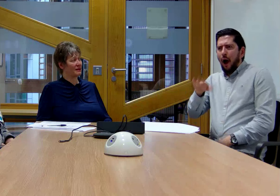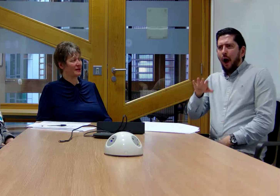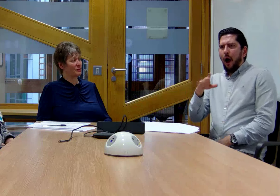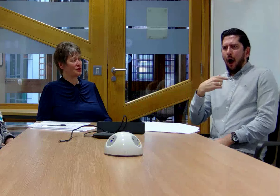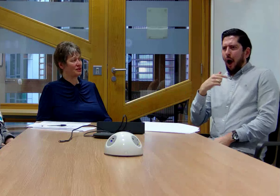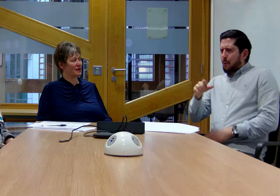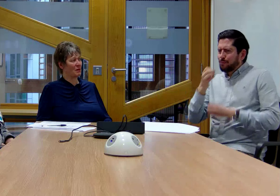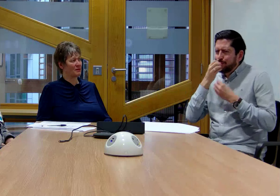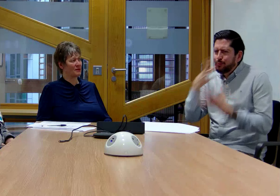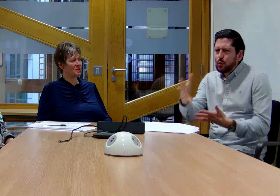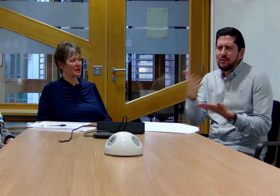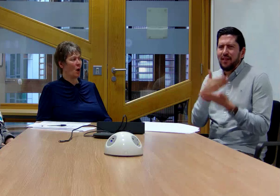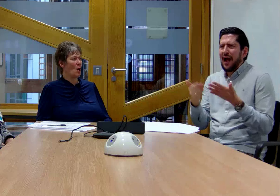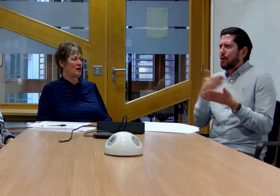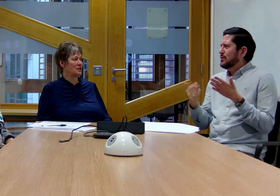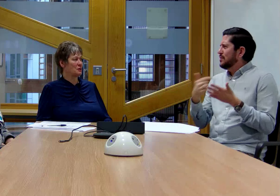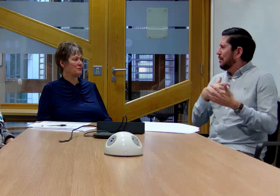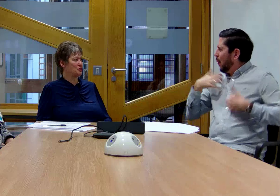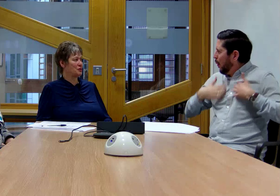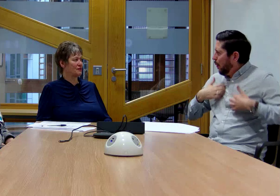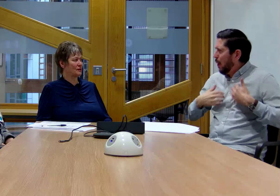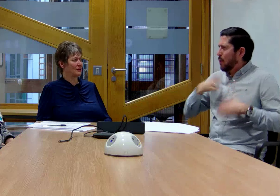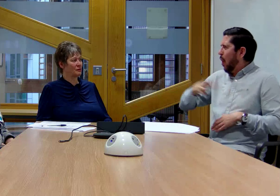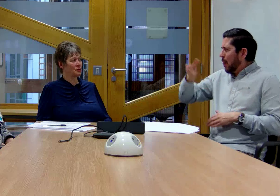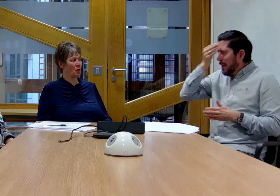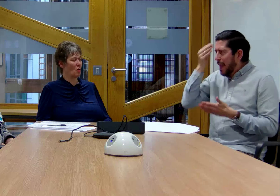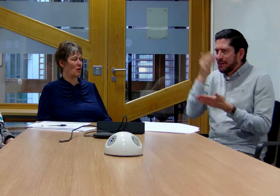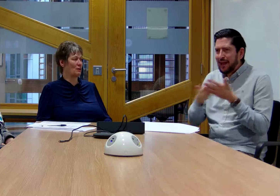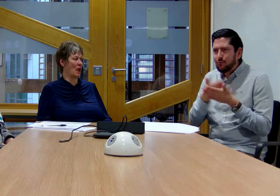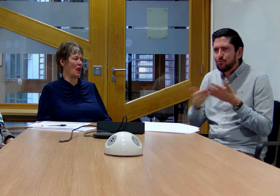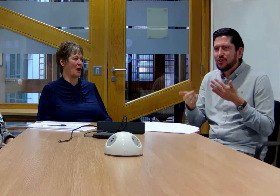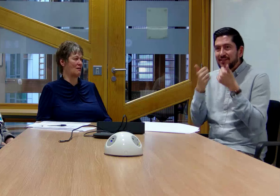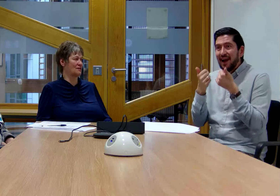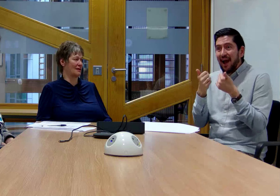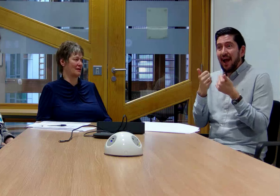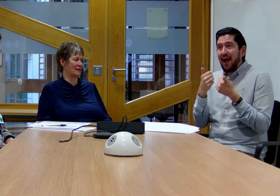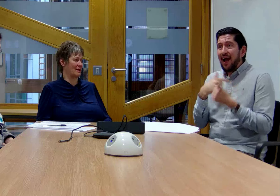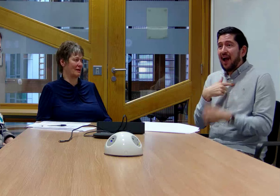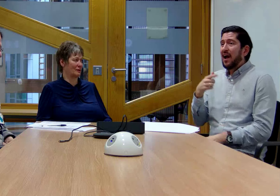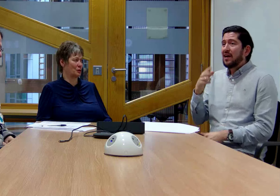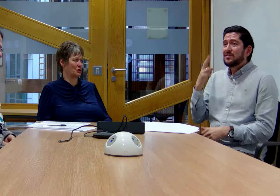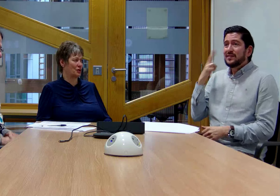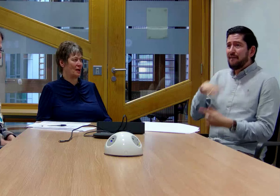like if hearing people see maybe sign language and they come up and say.... oh, what a beautiful